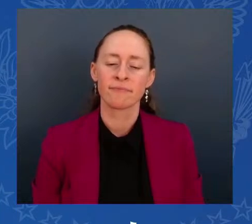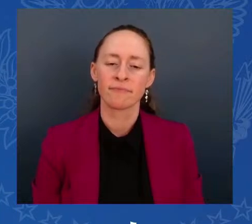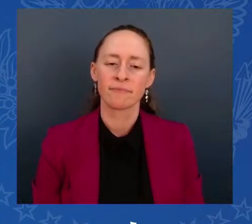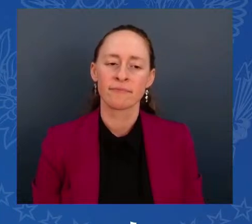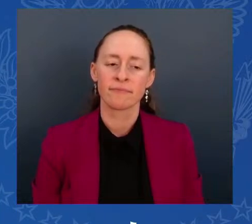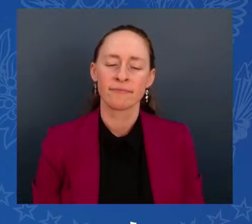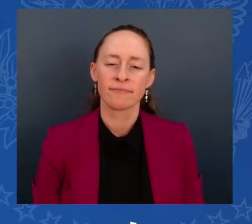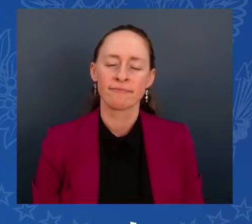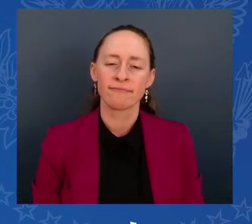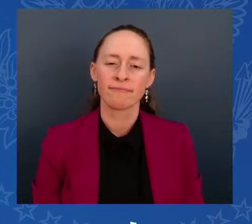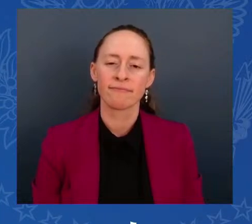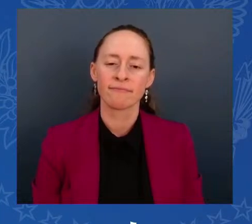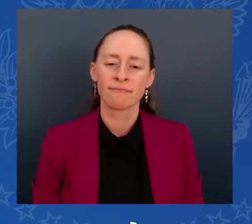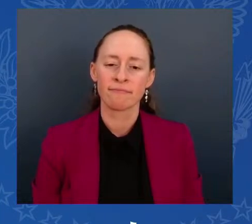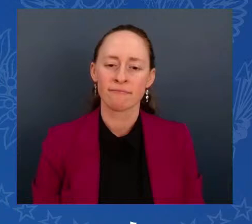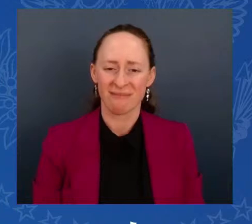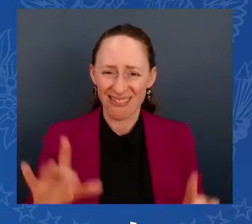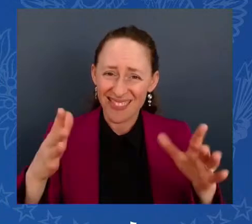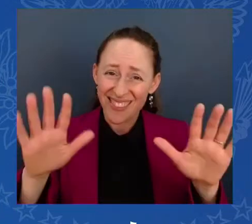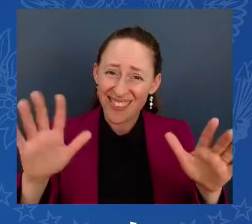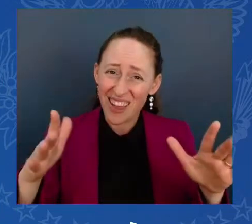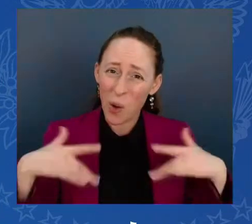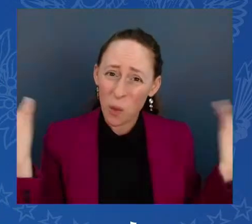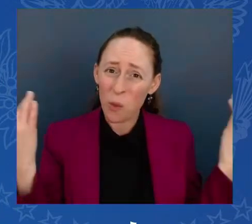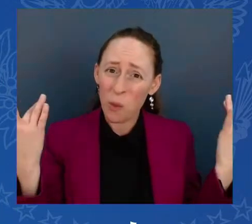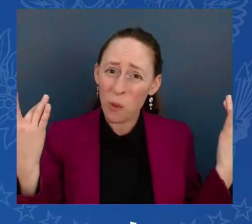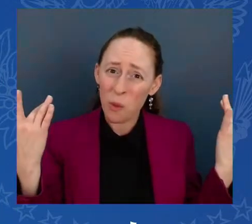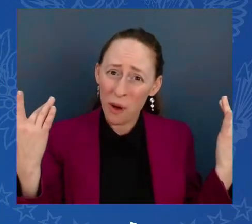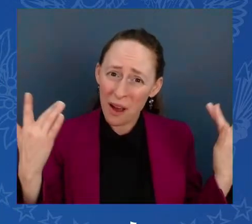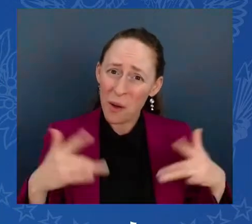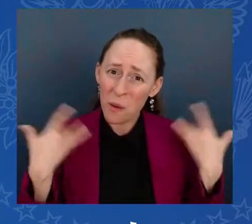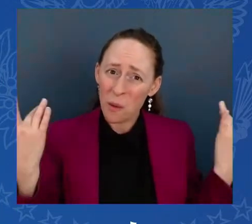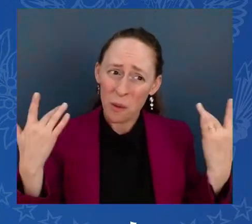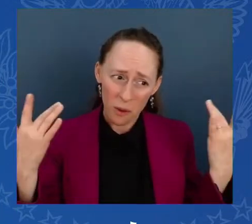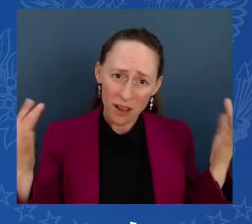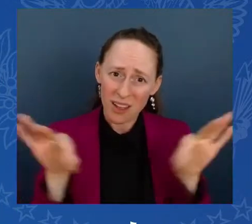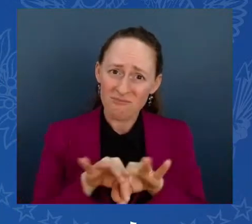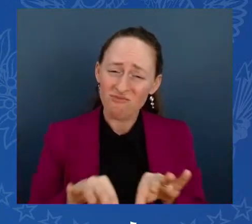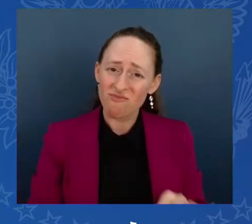Audience: Thank you, Joe! Thank you, Joe! Thank you, Joe!